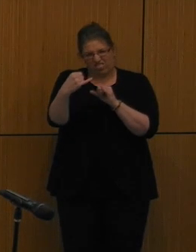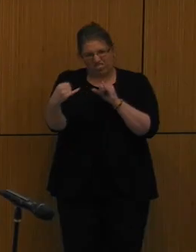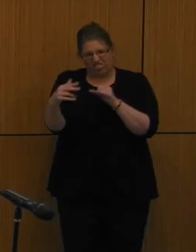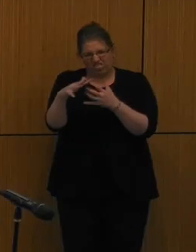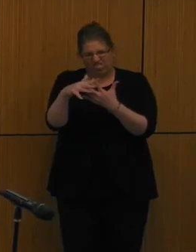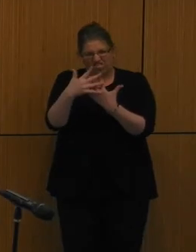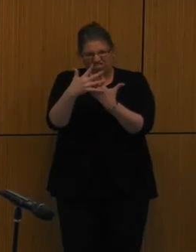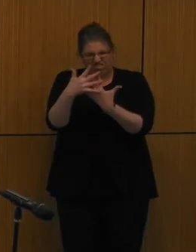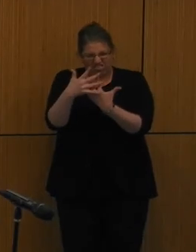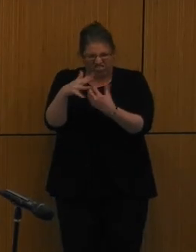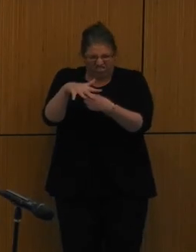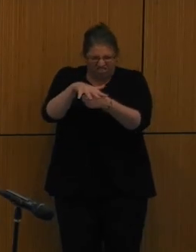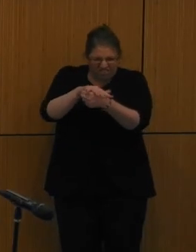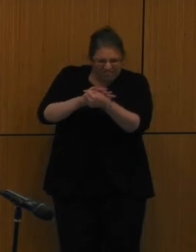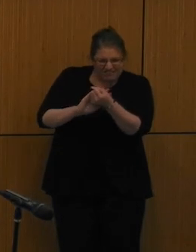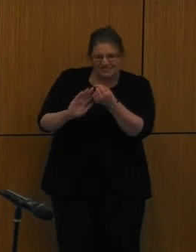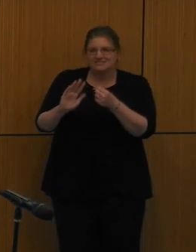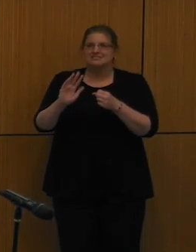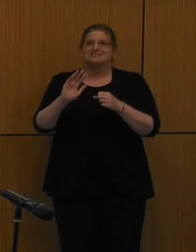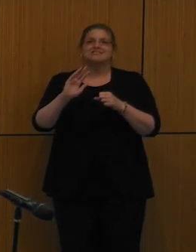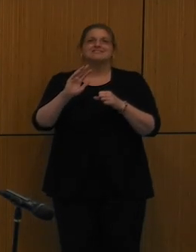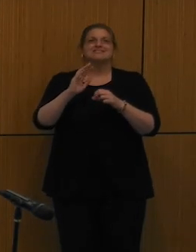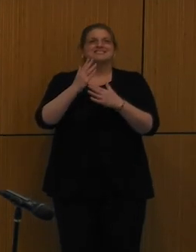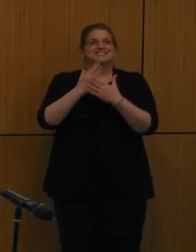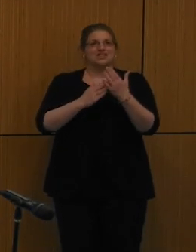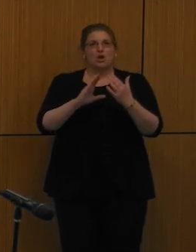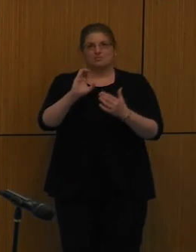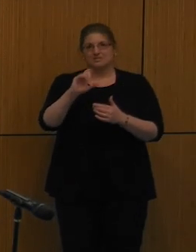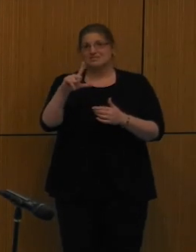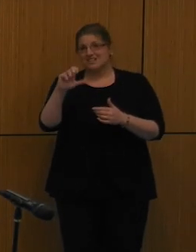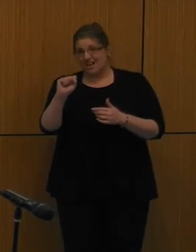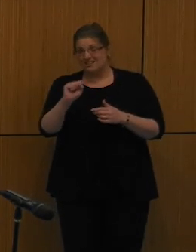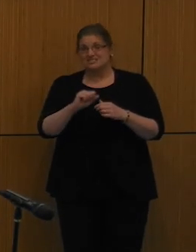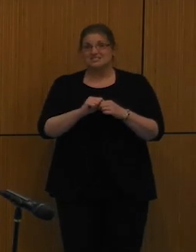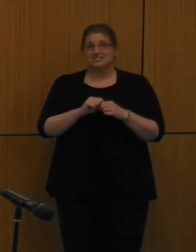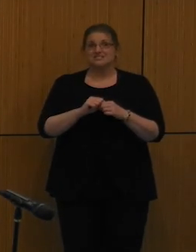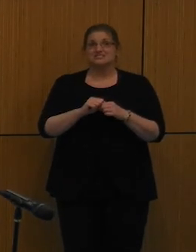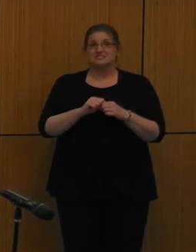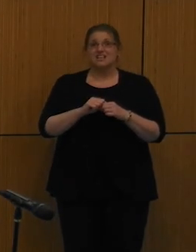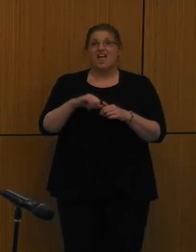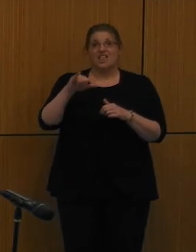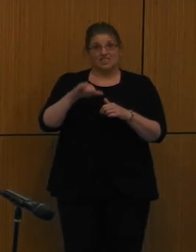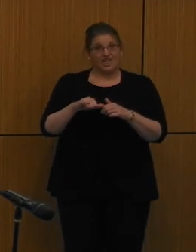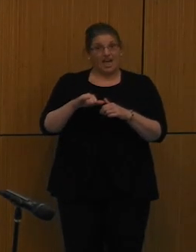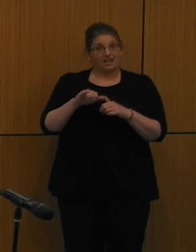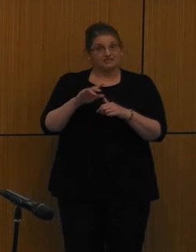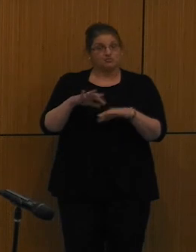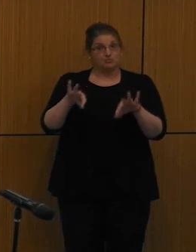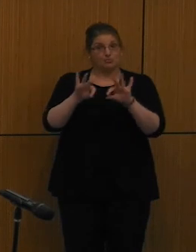the, some of the cells and some of the cellulose. And that has a role in terms of helping them attach and helping them